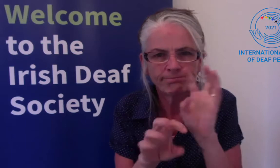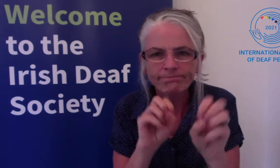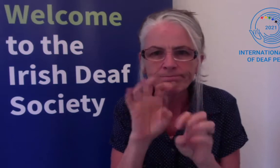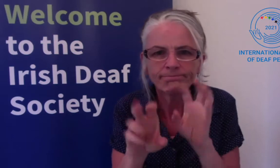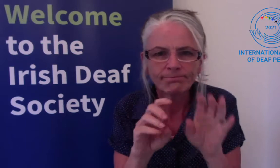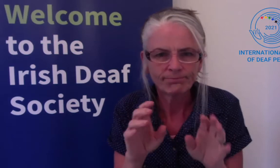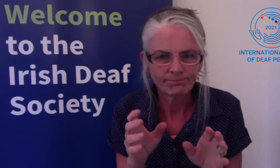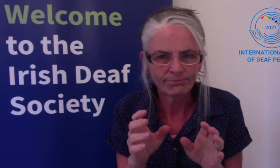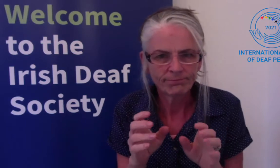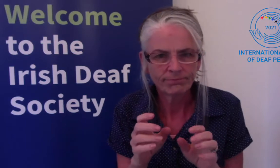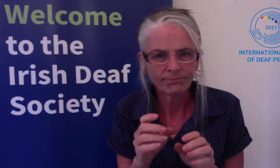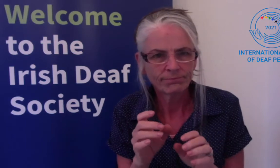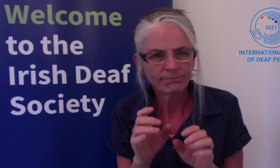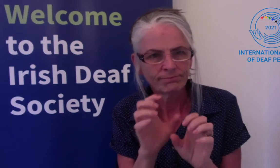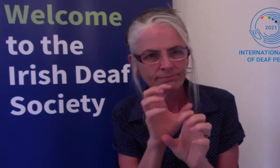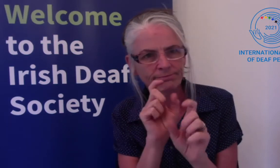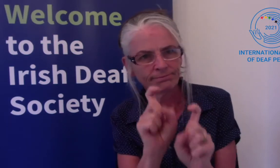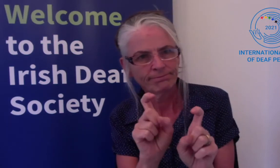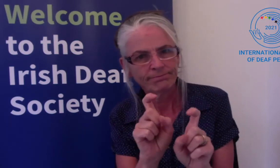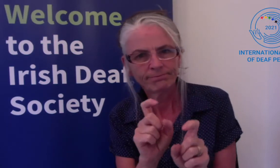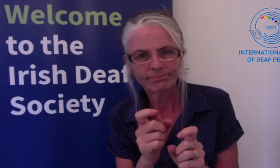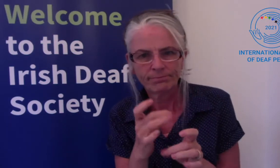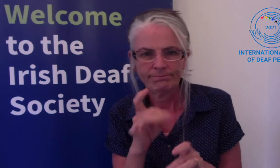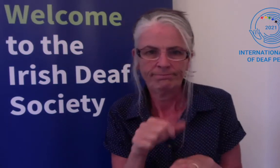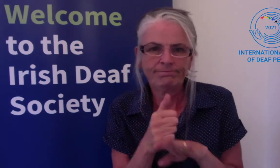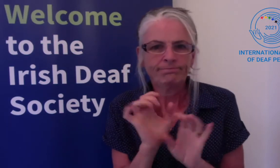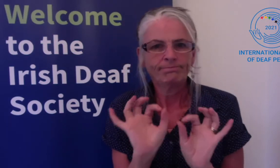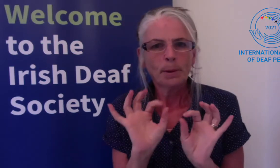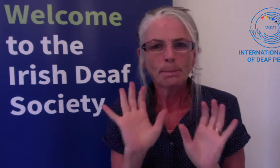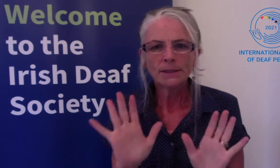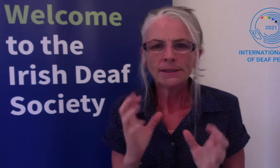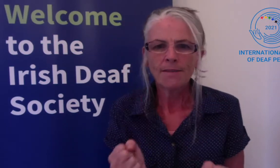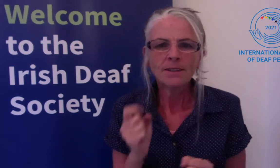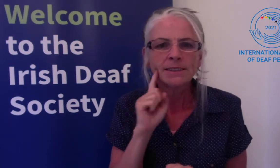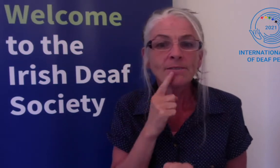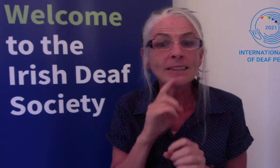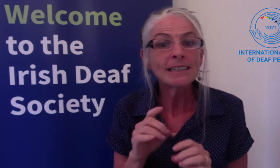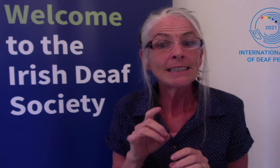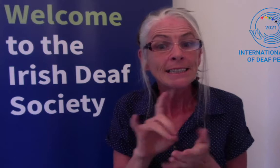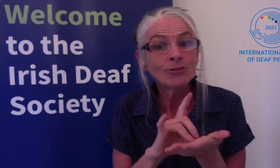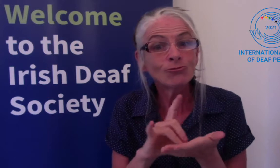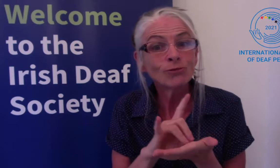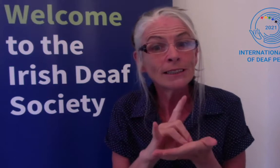clothes, and the importance of having somewhere to display these tangible signs of Deaf history.